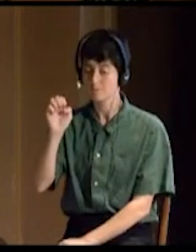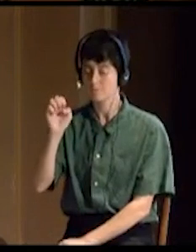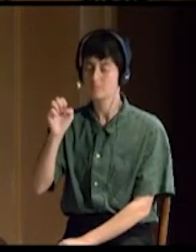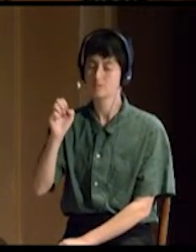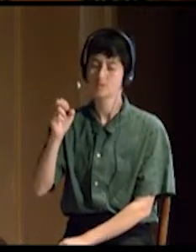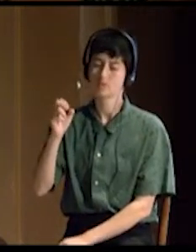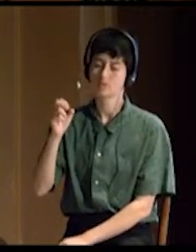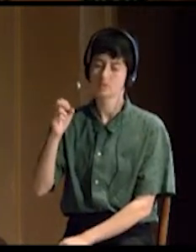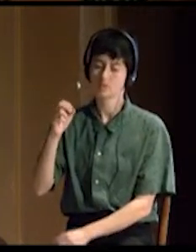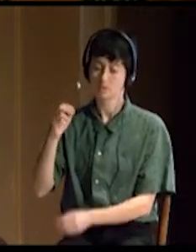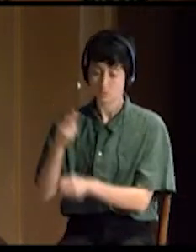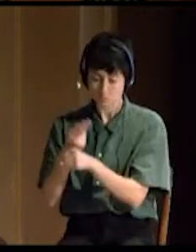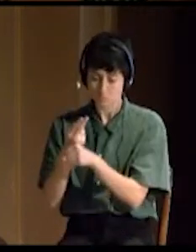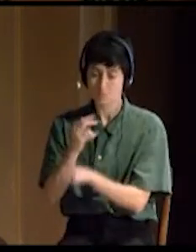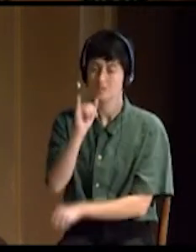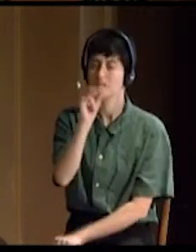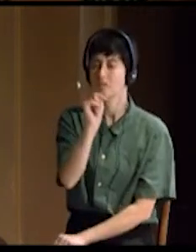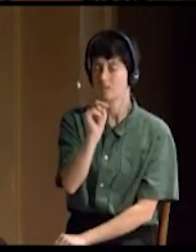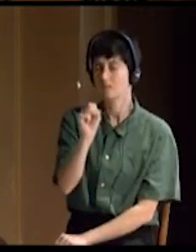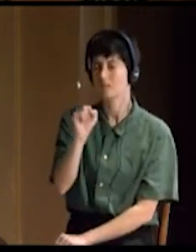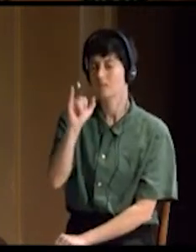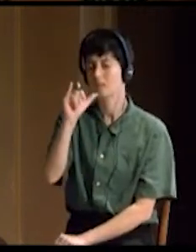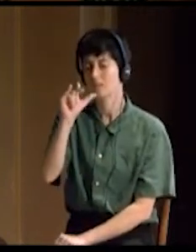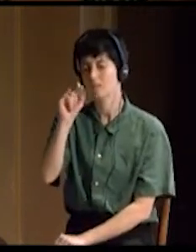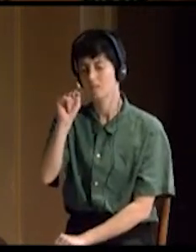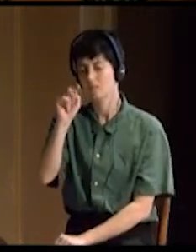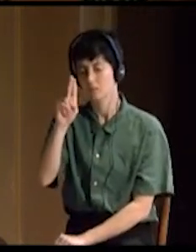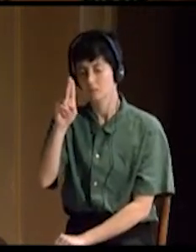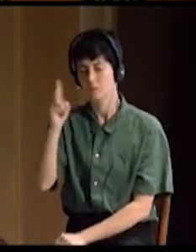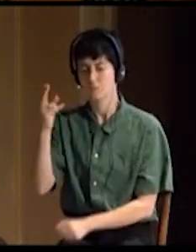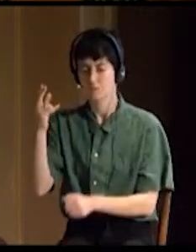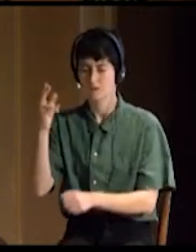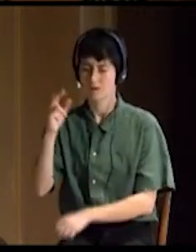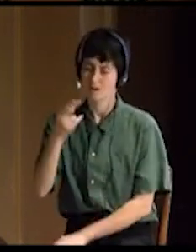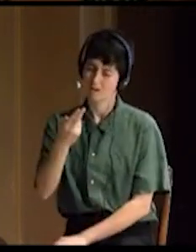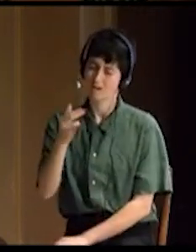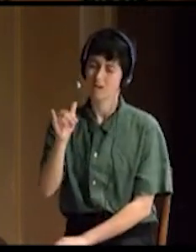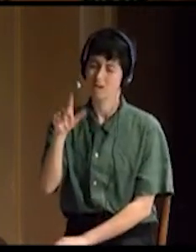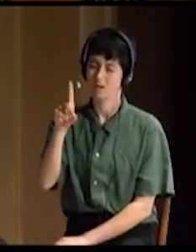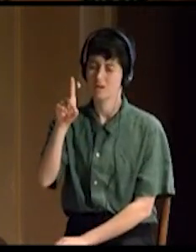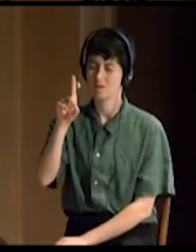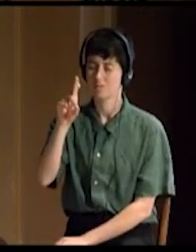And it starts with your fresh sample, and then you add probes